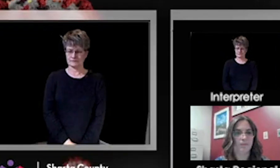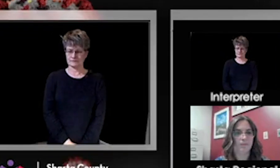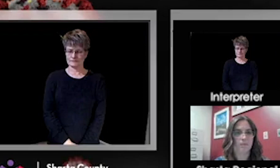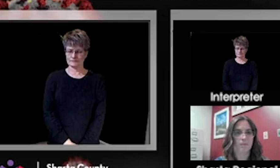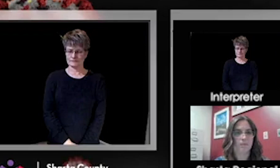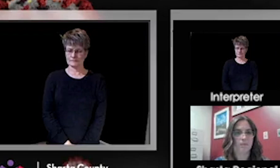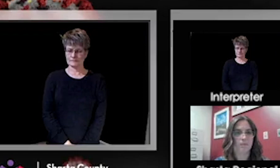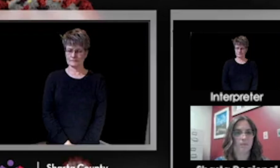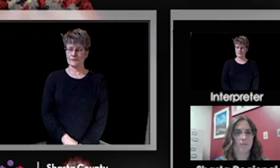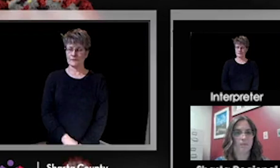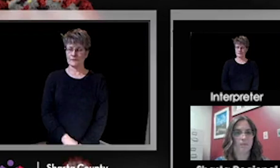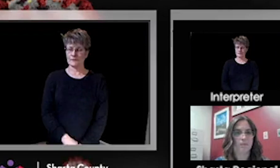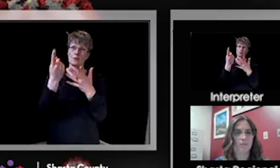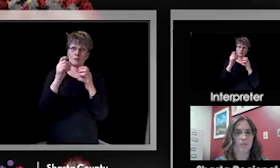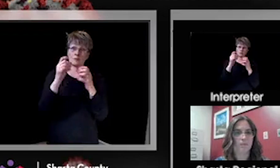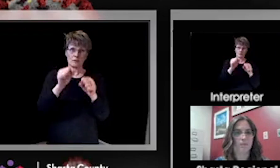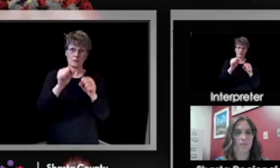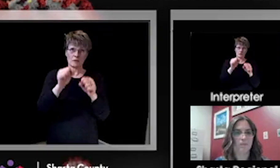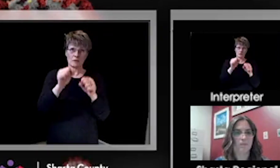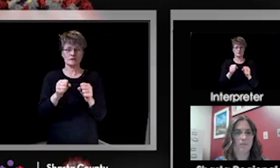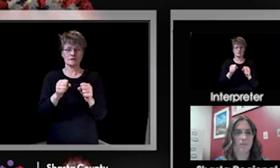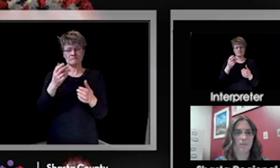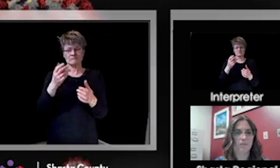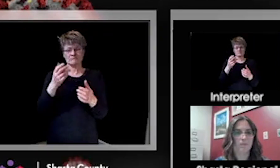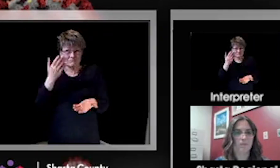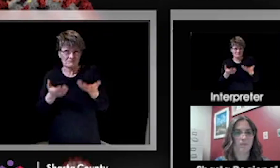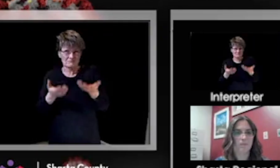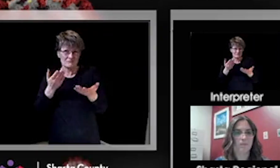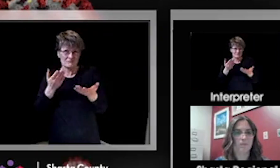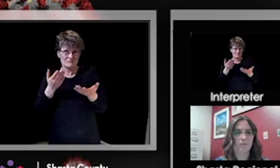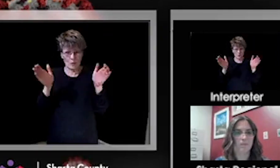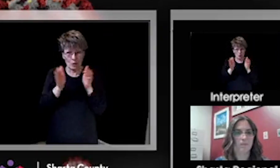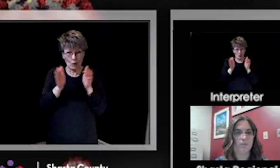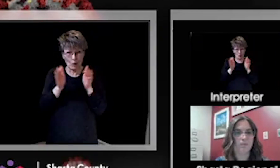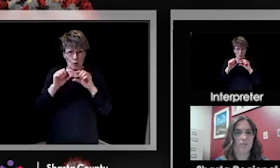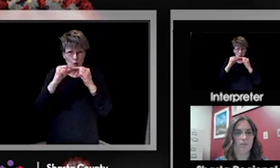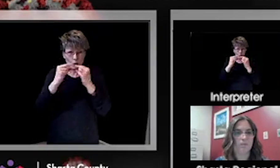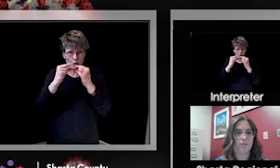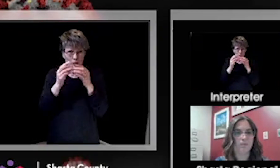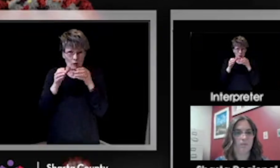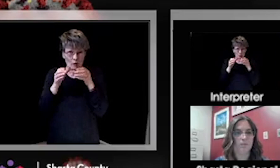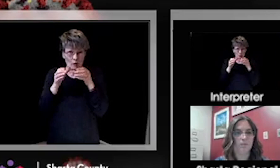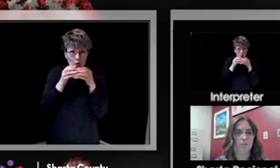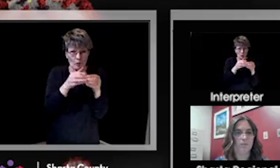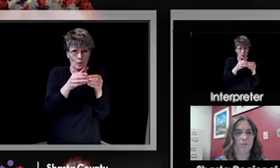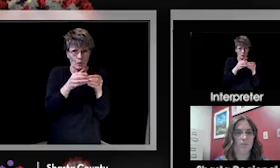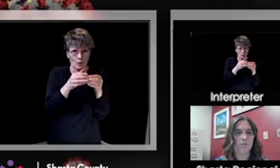to begin gathering, but continue to encourage older adults and people with underlying health